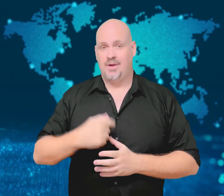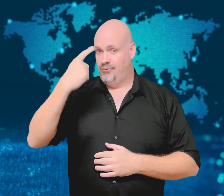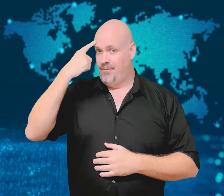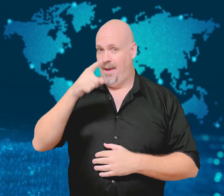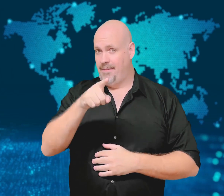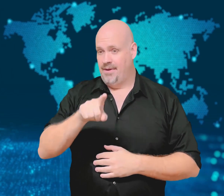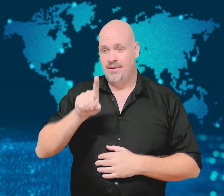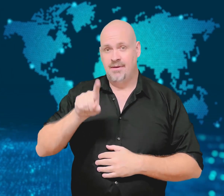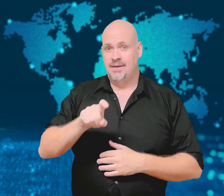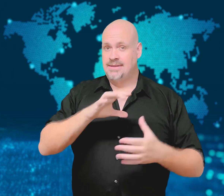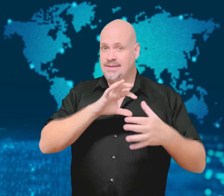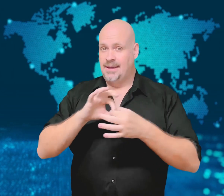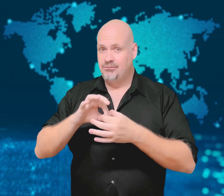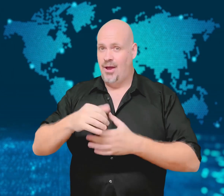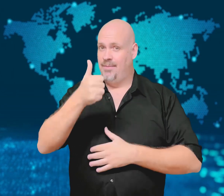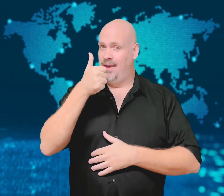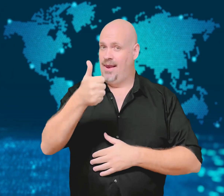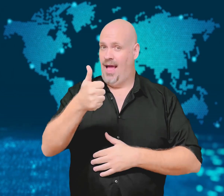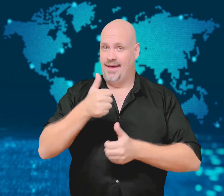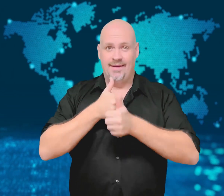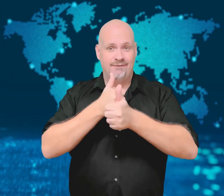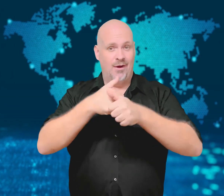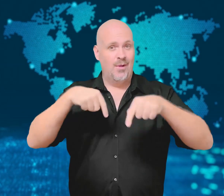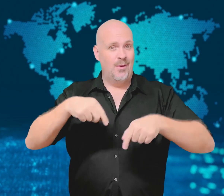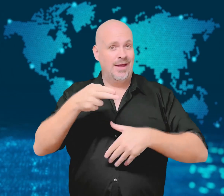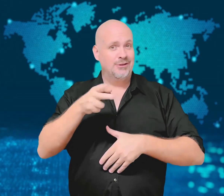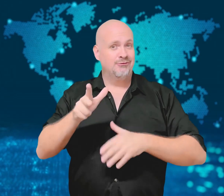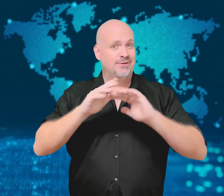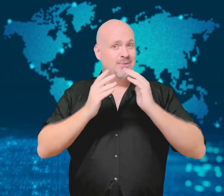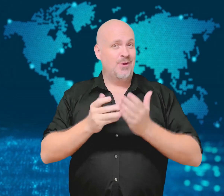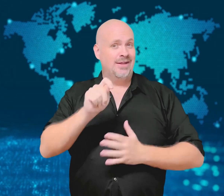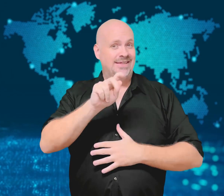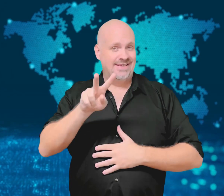Don't forget to subscribe, like, and follow H3 World TV